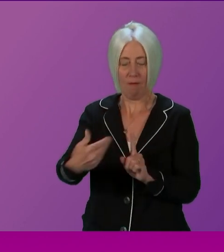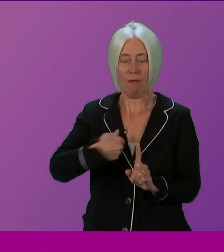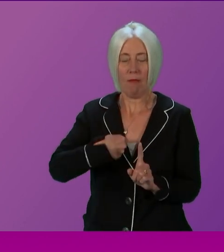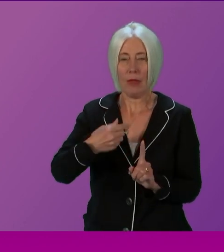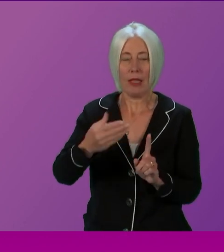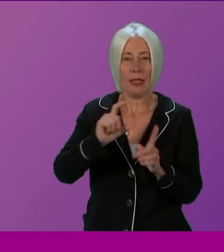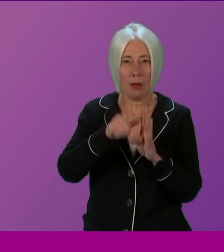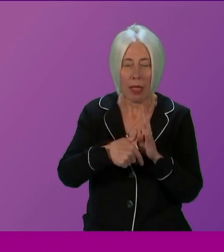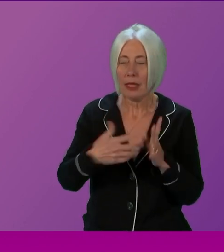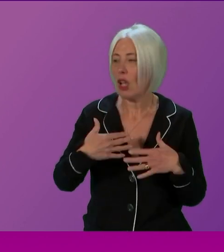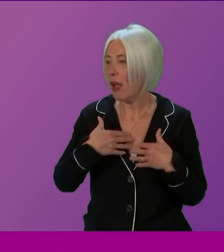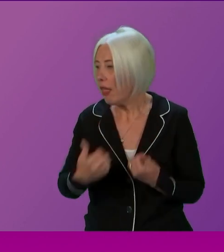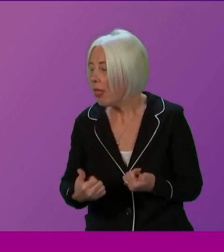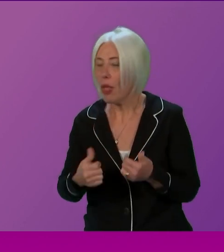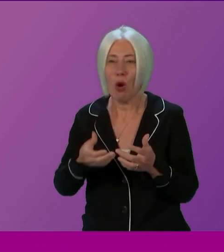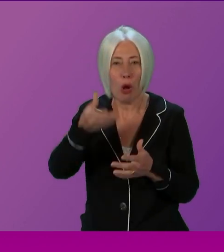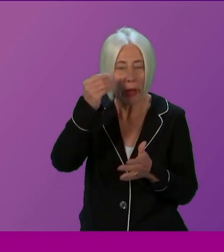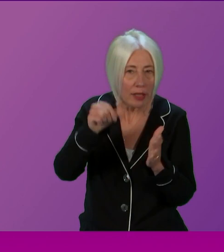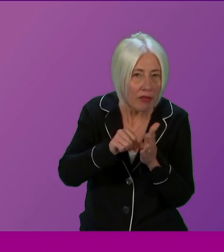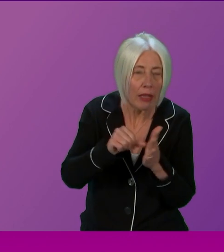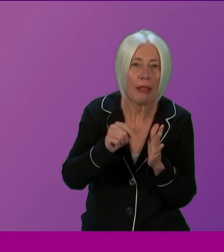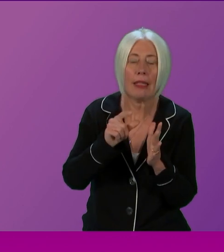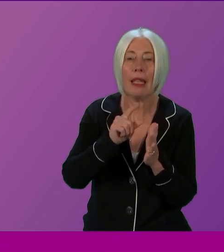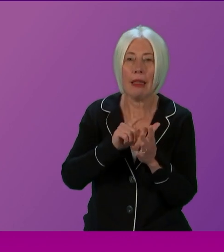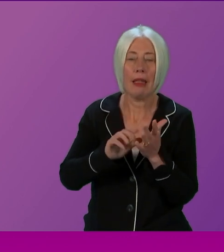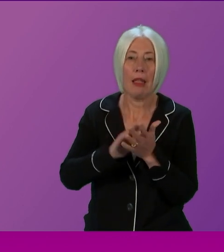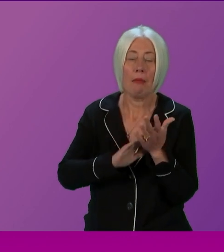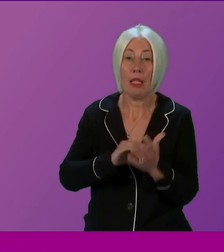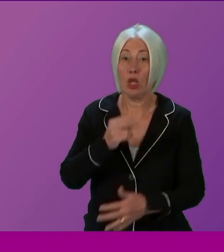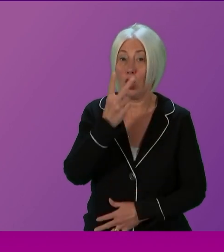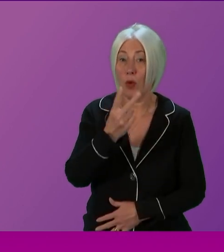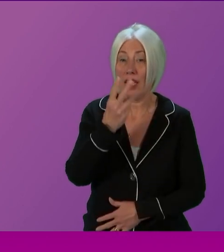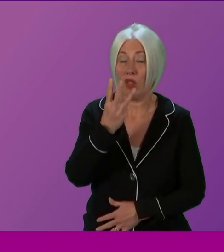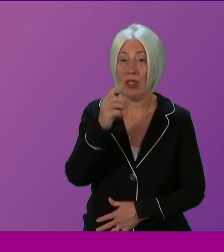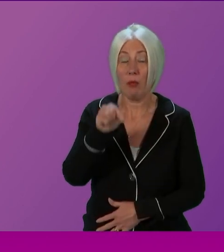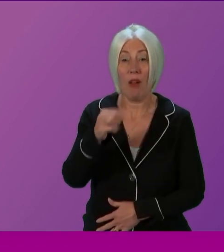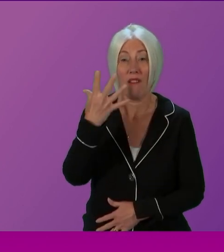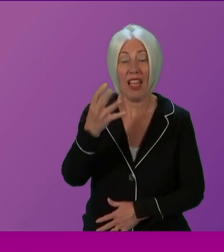health condition or learning difficulty, which was a 23.5 per cent increase compared